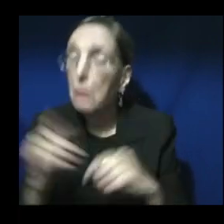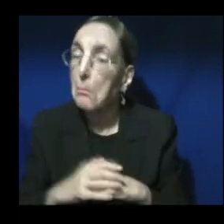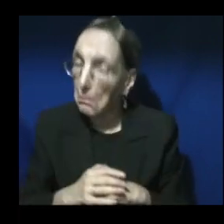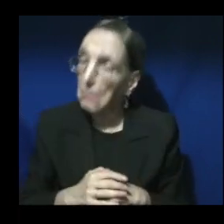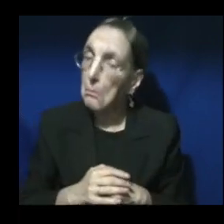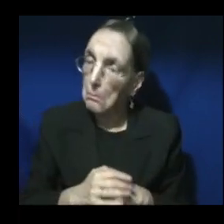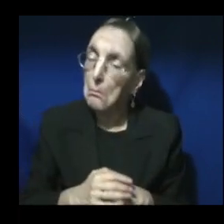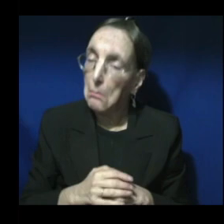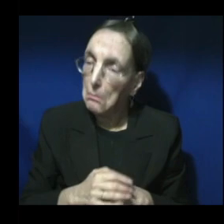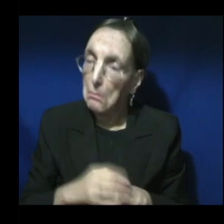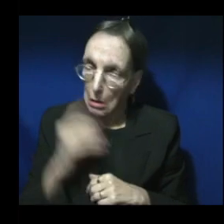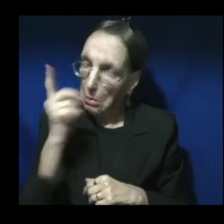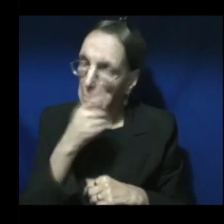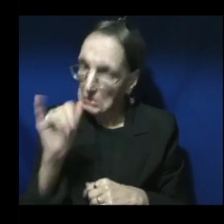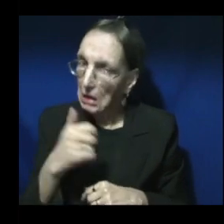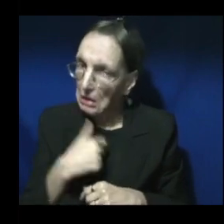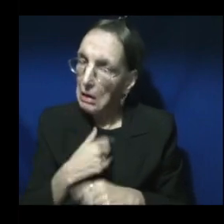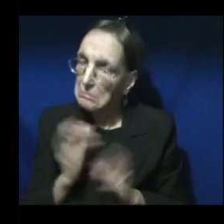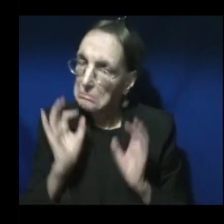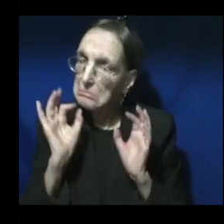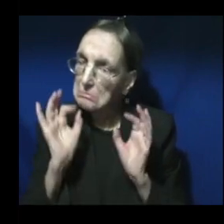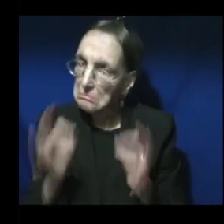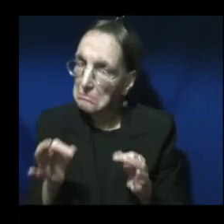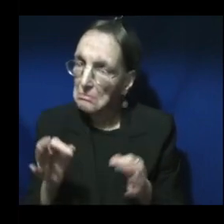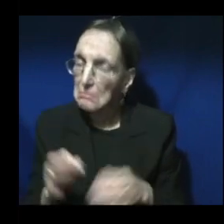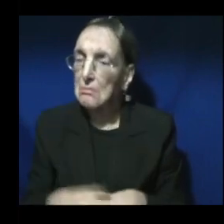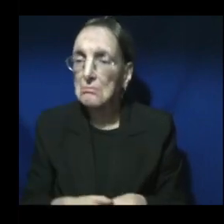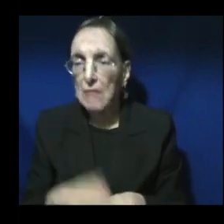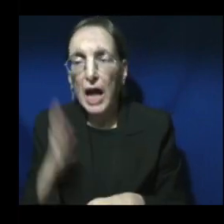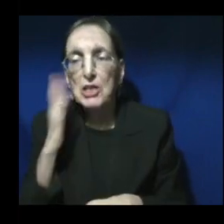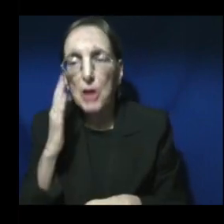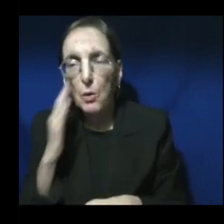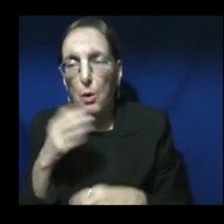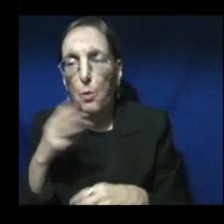parts, but not others, right? They know that these three things need to happen for this to work. Do